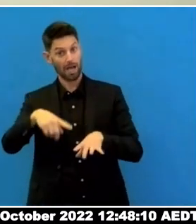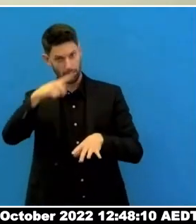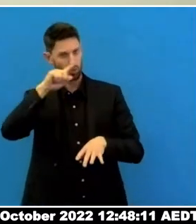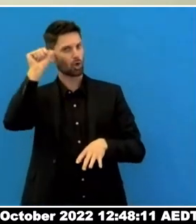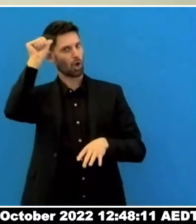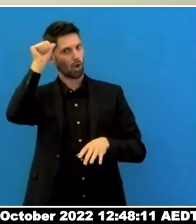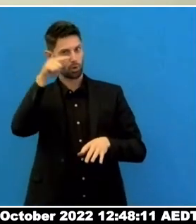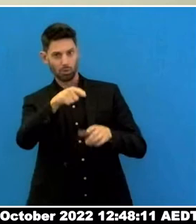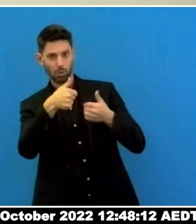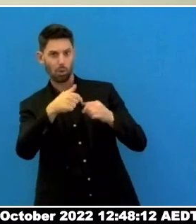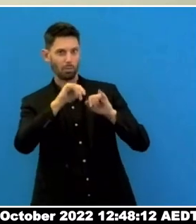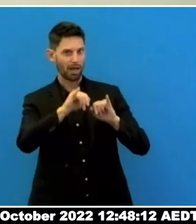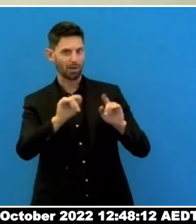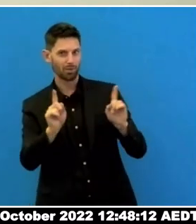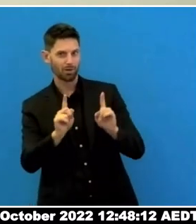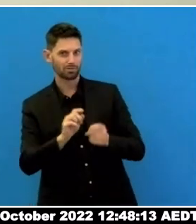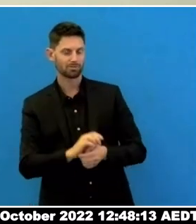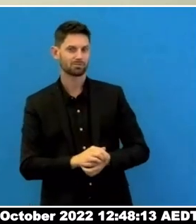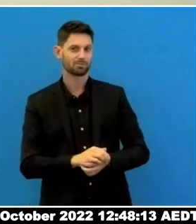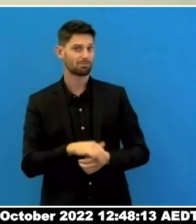They may feel uncomfortable asking for more.